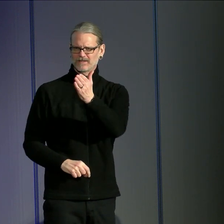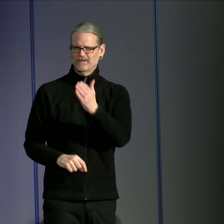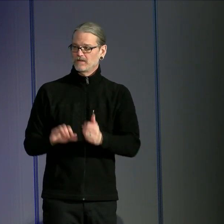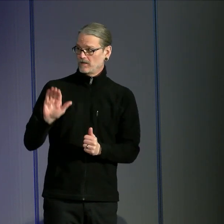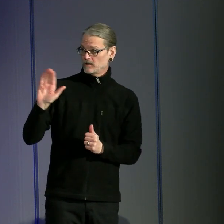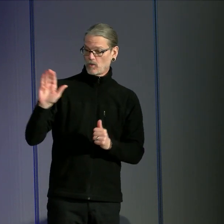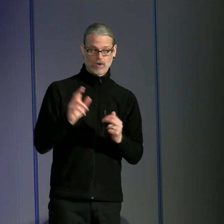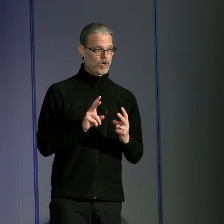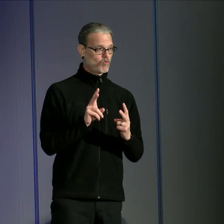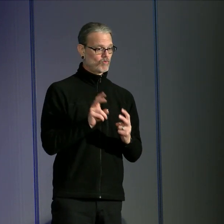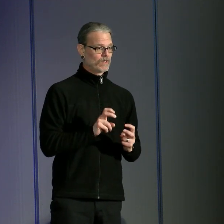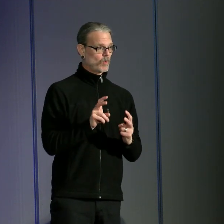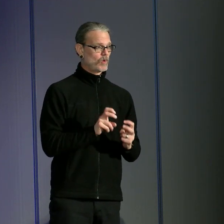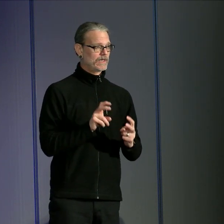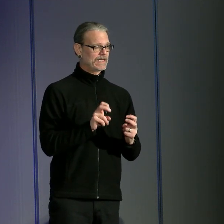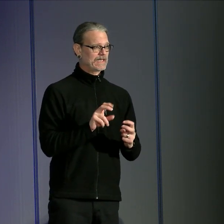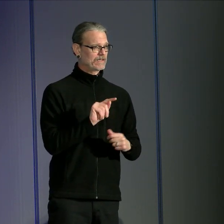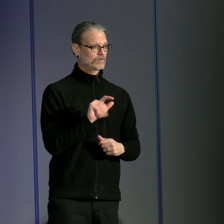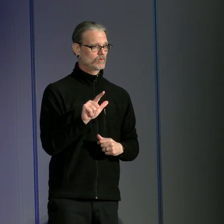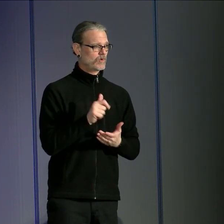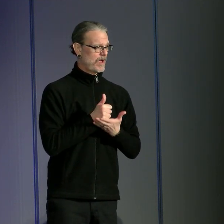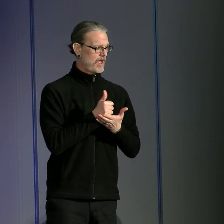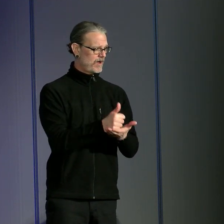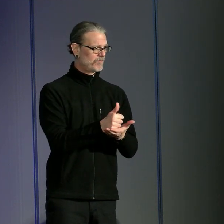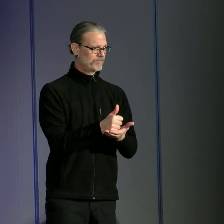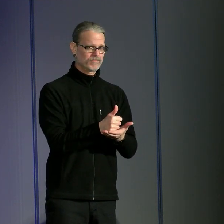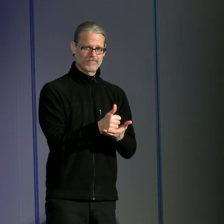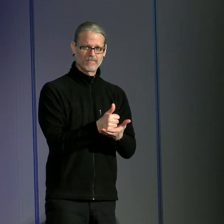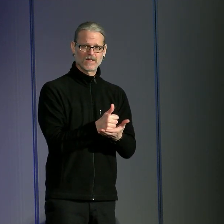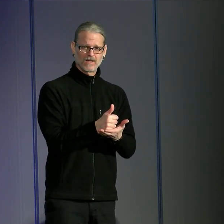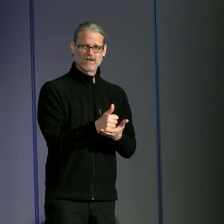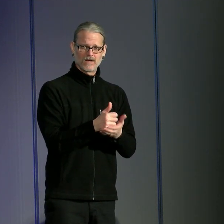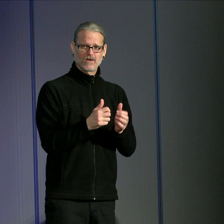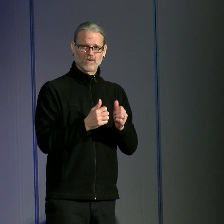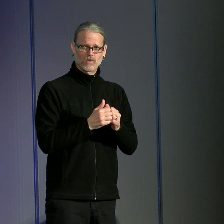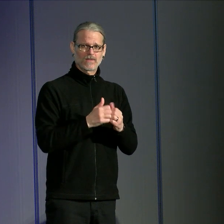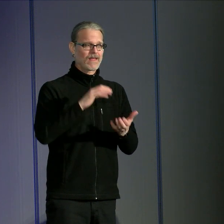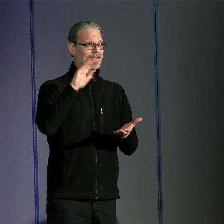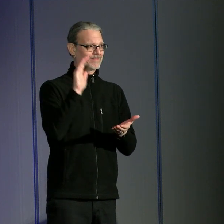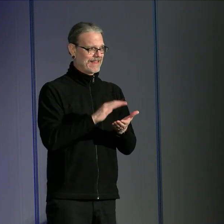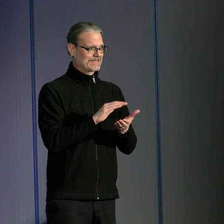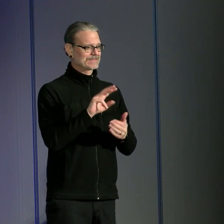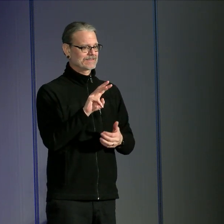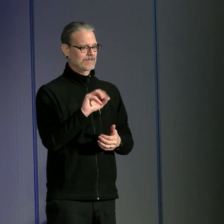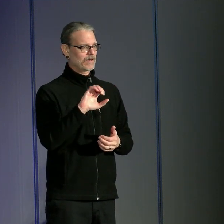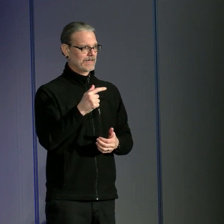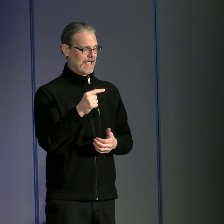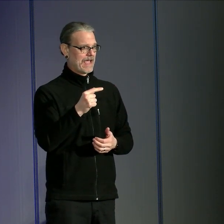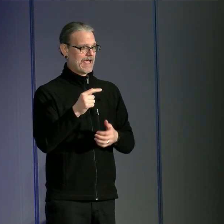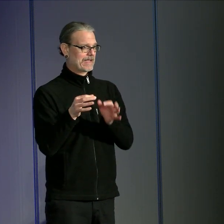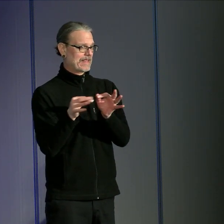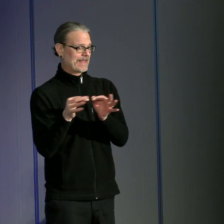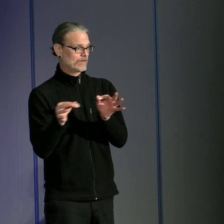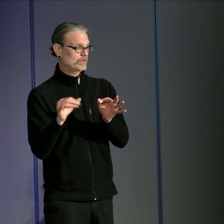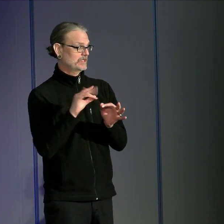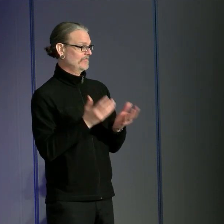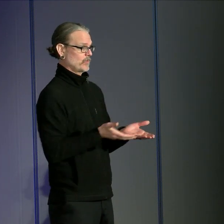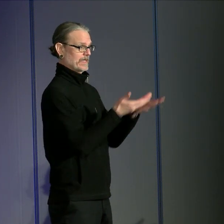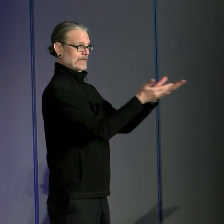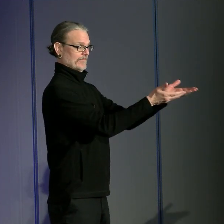[Away from mic] >> CHARLIE PIKE: Yes.